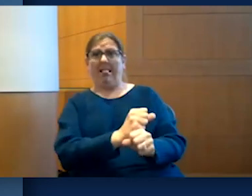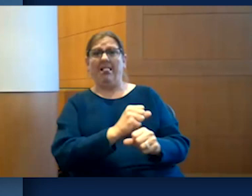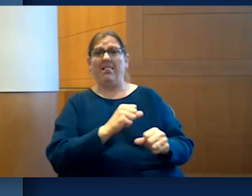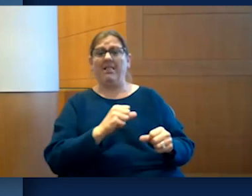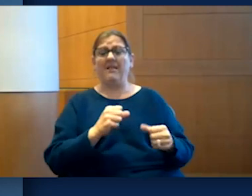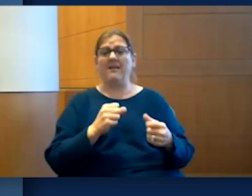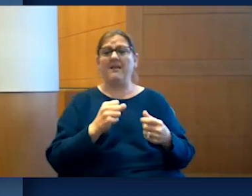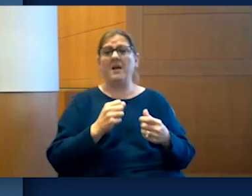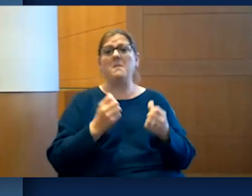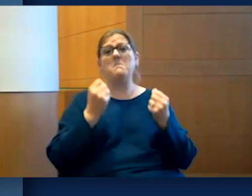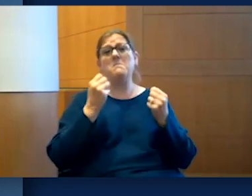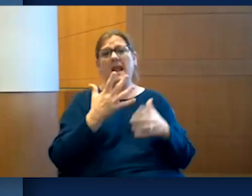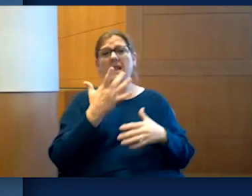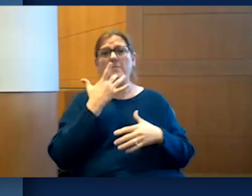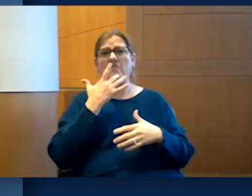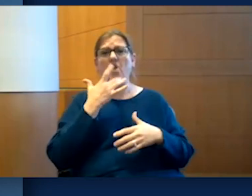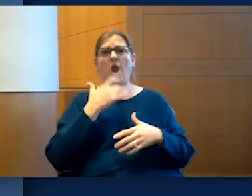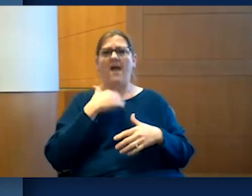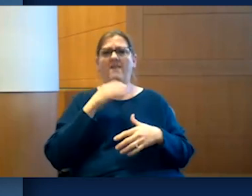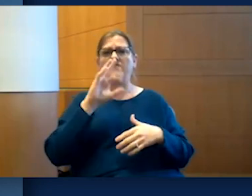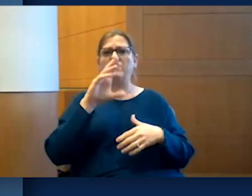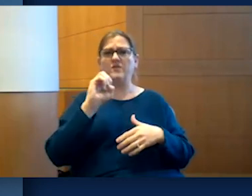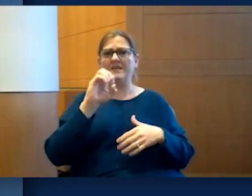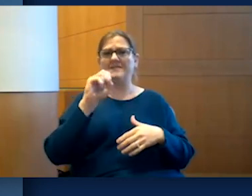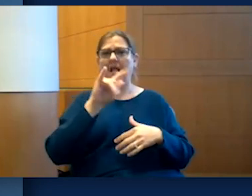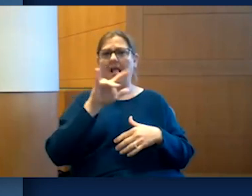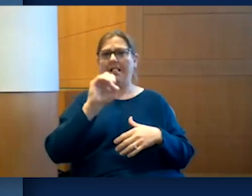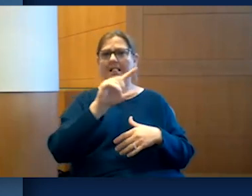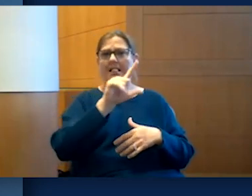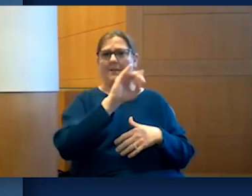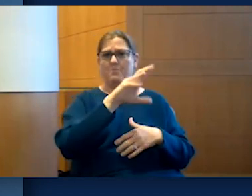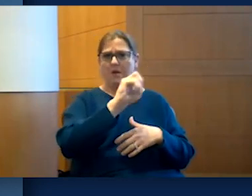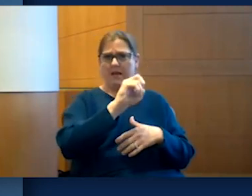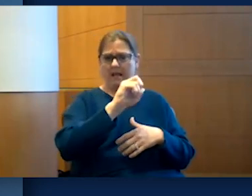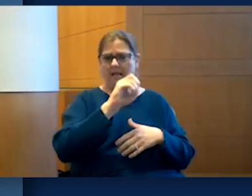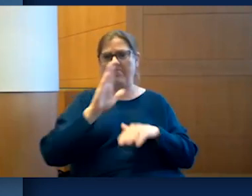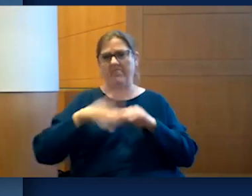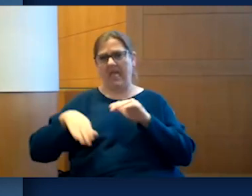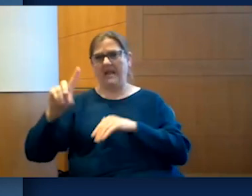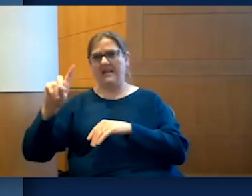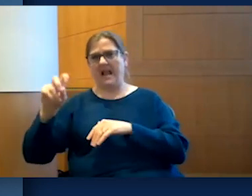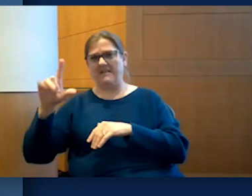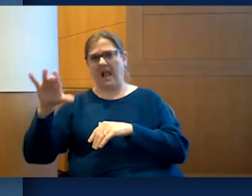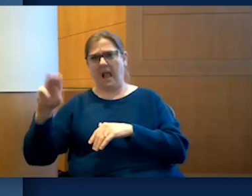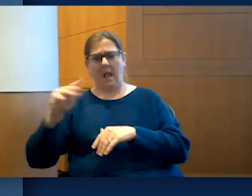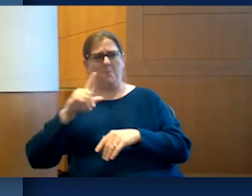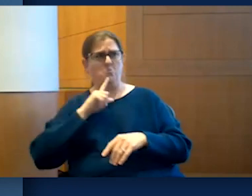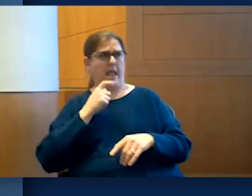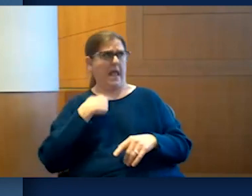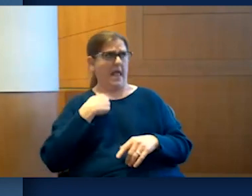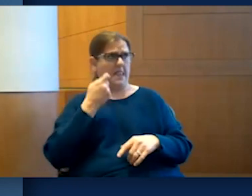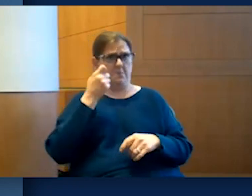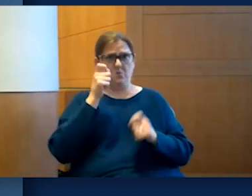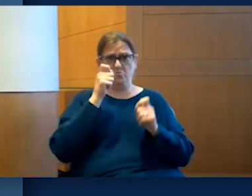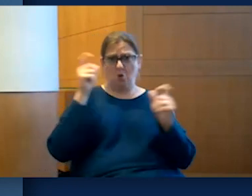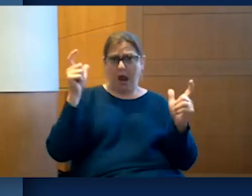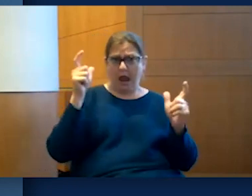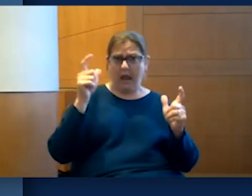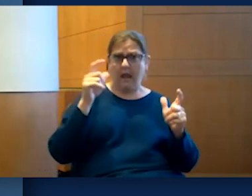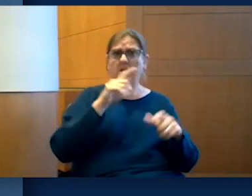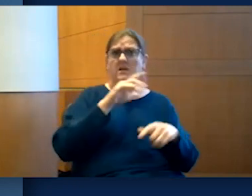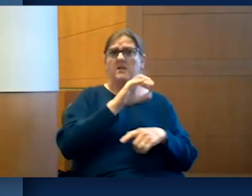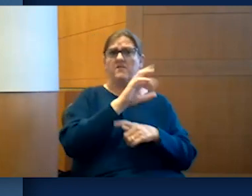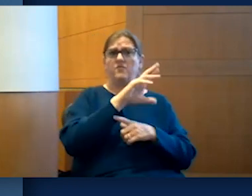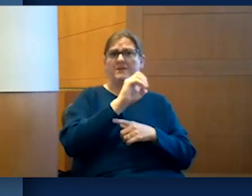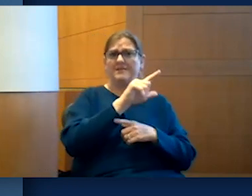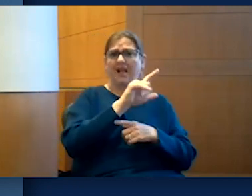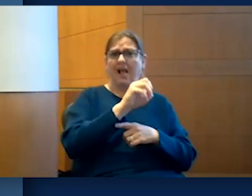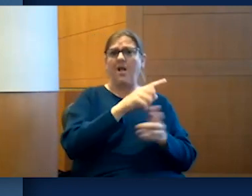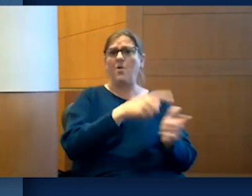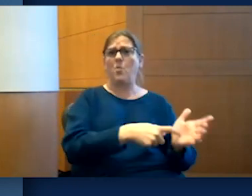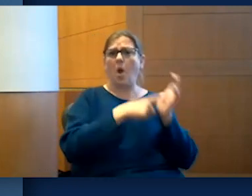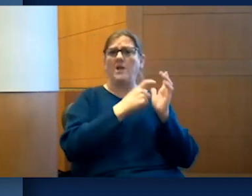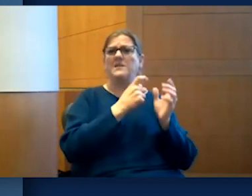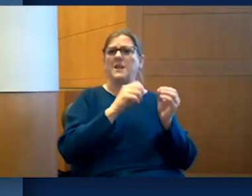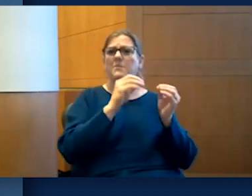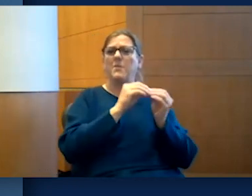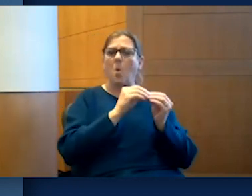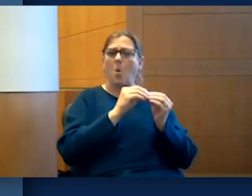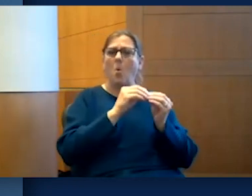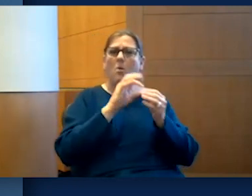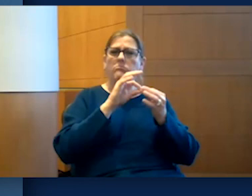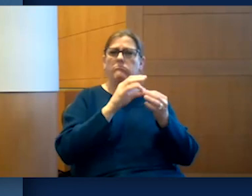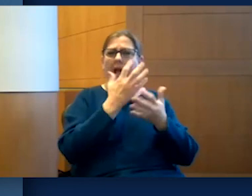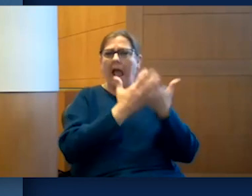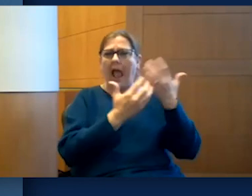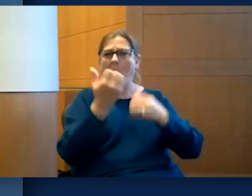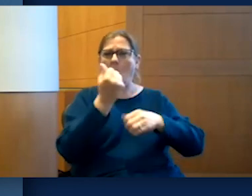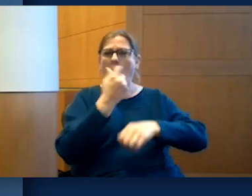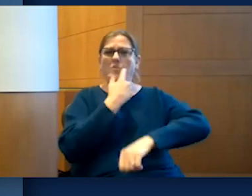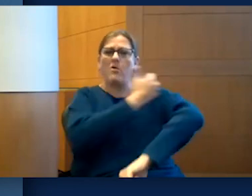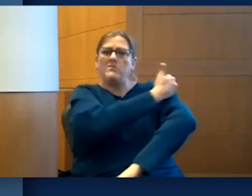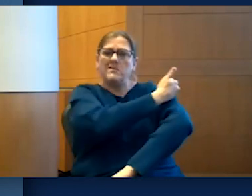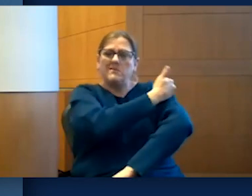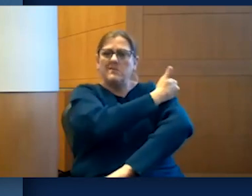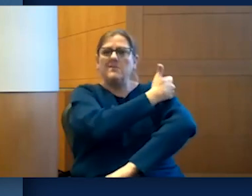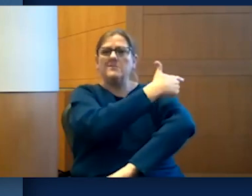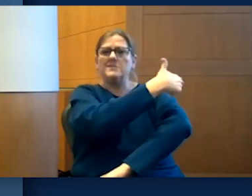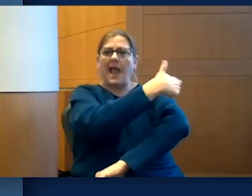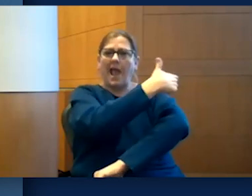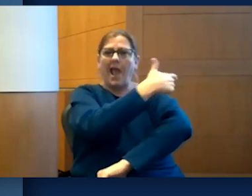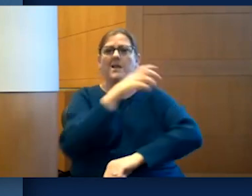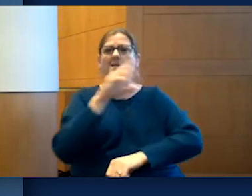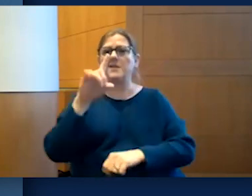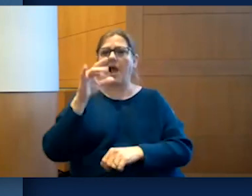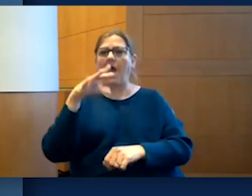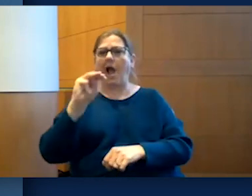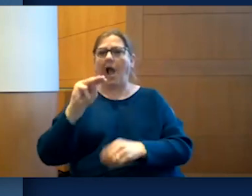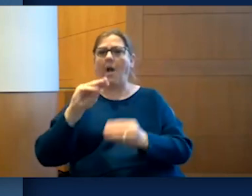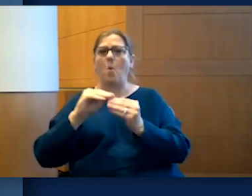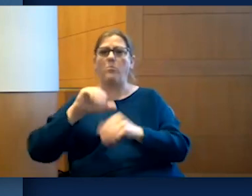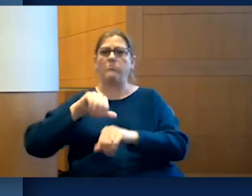There was a high satisfaction rating with intervention. Most of them did like the tech appeal. But many of them actually preferred to have the free style Libre device to me was a little bit of a surprise because it requires some more hand holding for scanning, versus Dexcom, which actually can be more app based. Freestyle is now available in app, but early on it was not available.